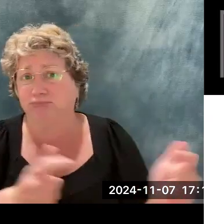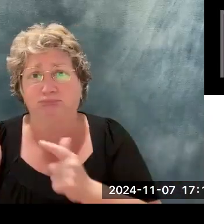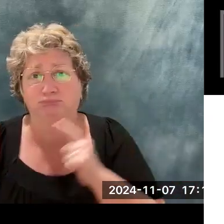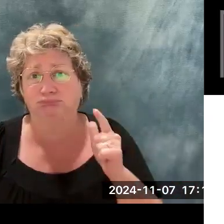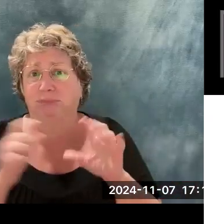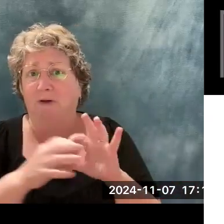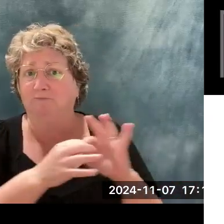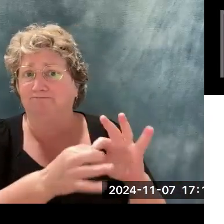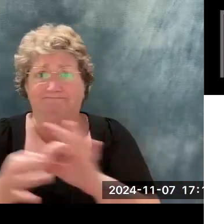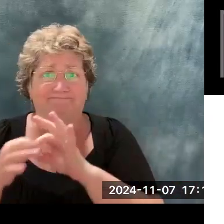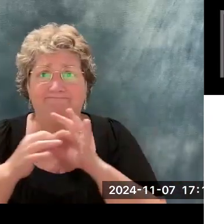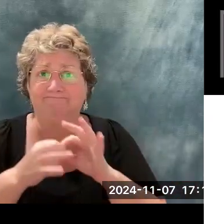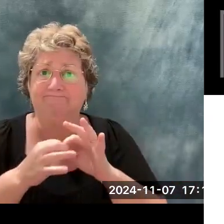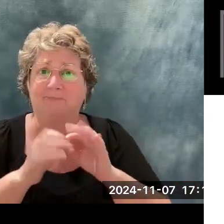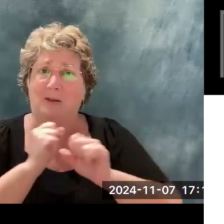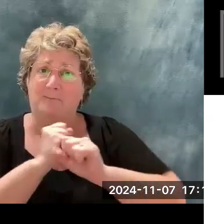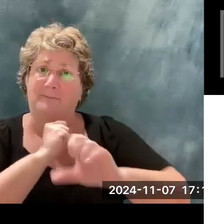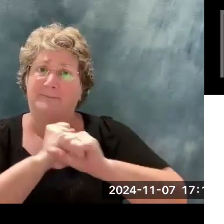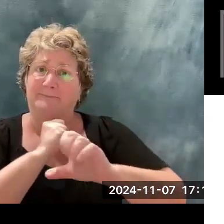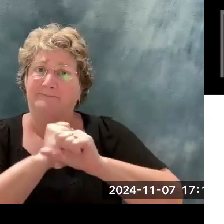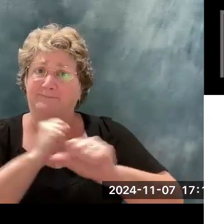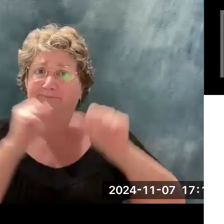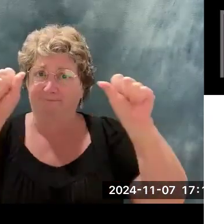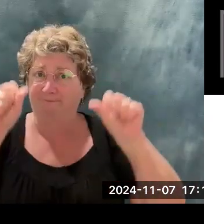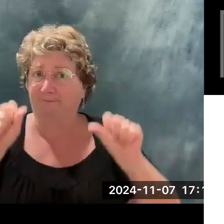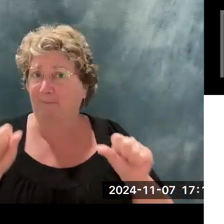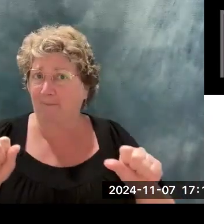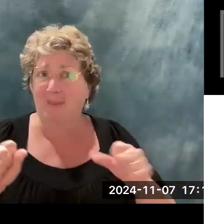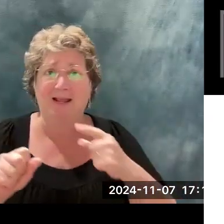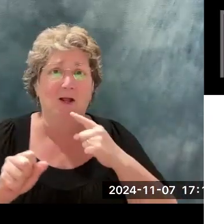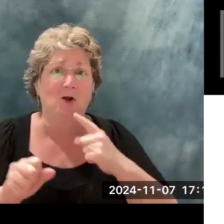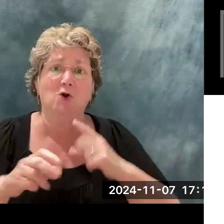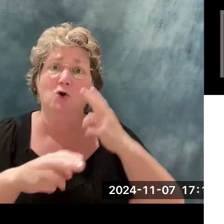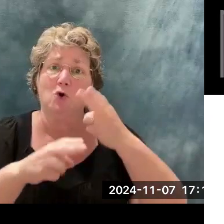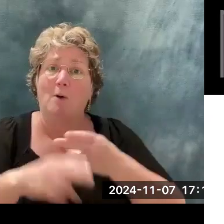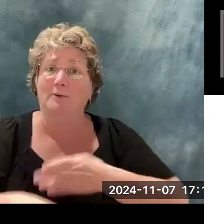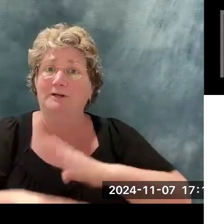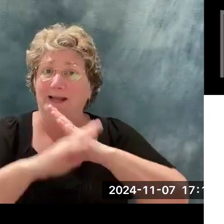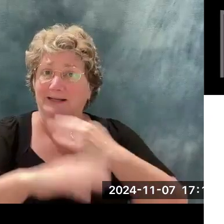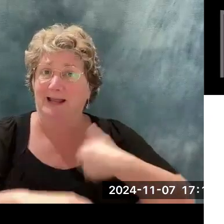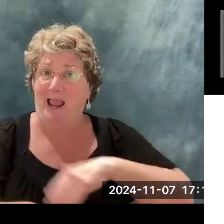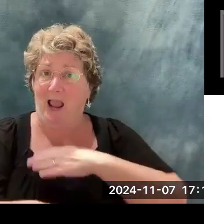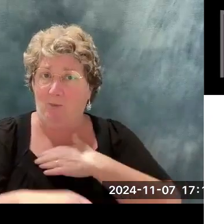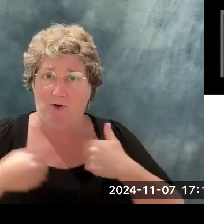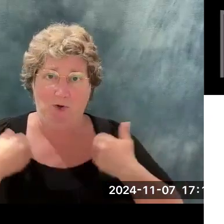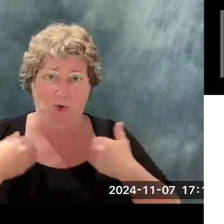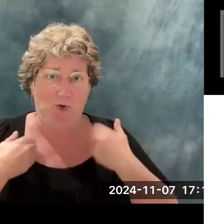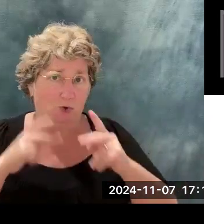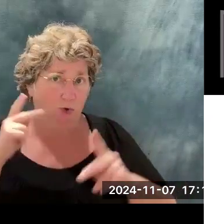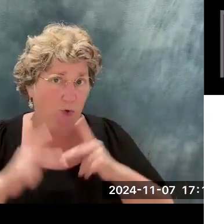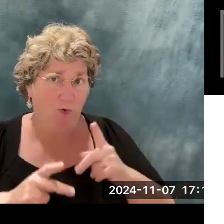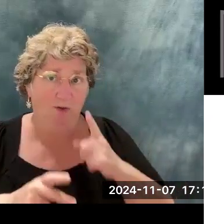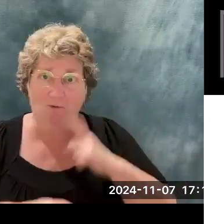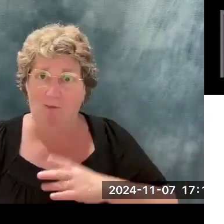entitled Protecting Our Youth, A Community Approach to Suicide Prevention, which was used as an outline for tonight's discussion.